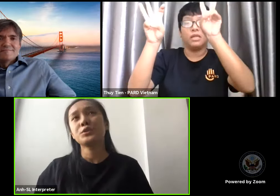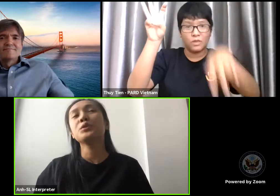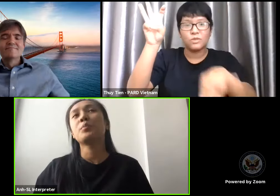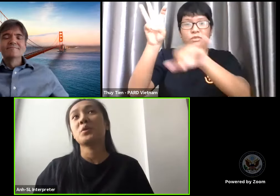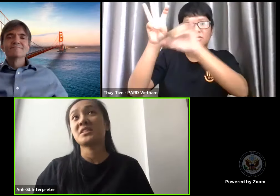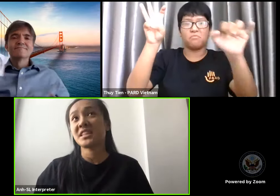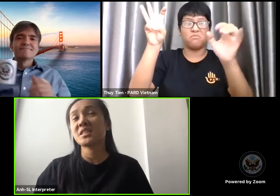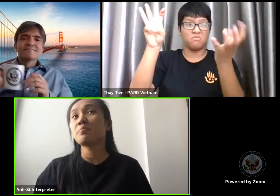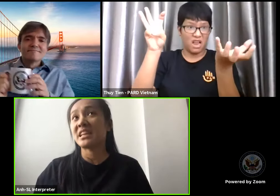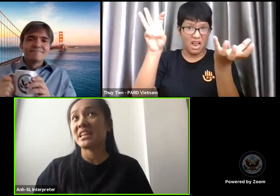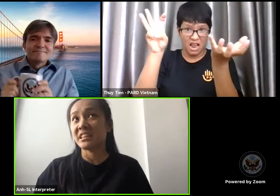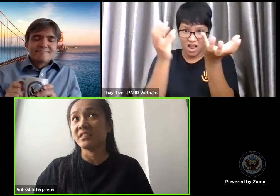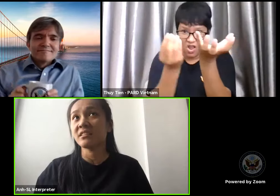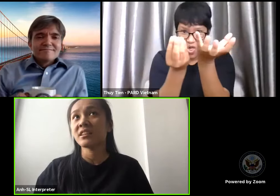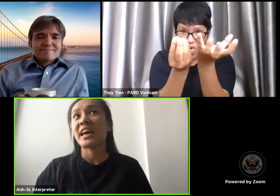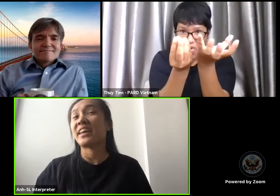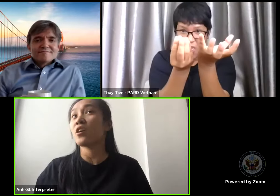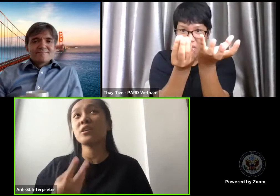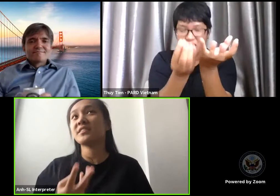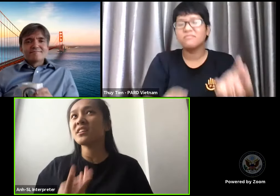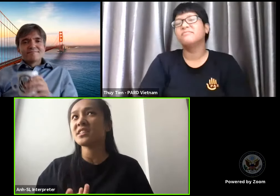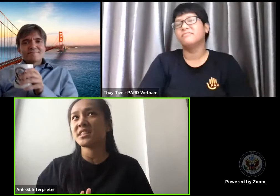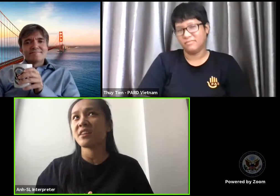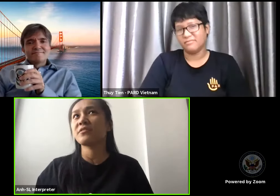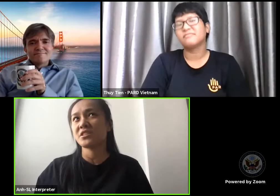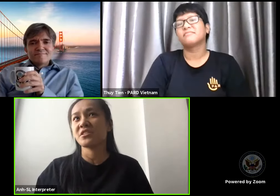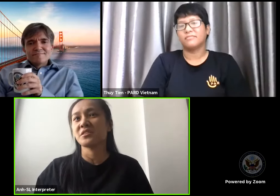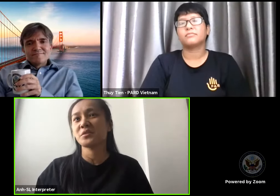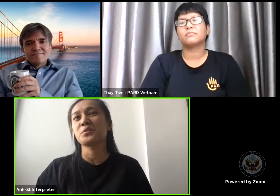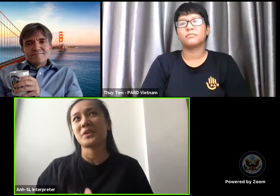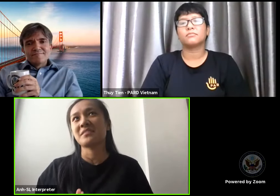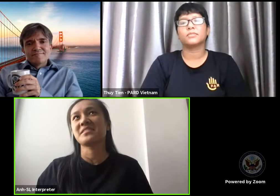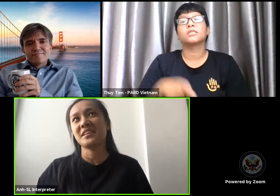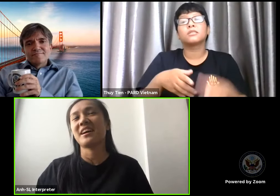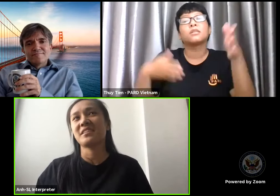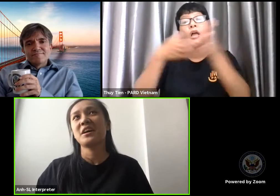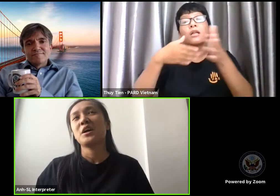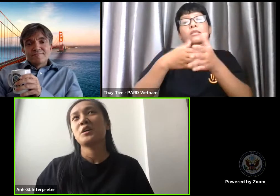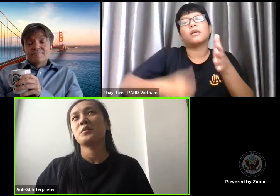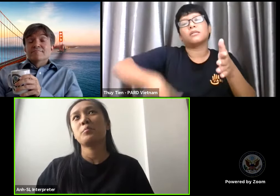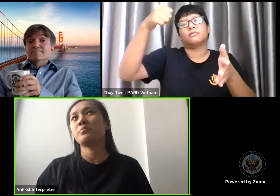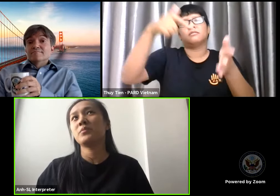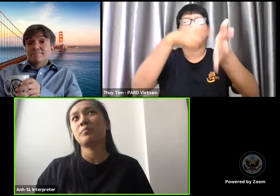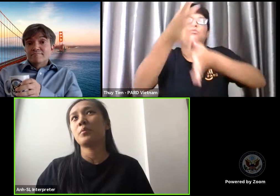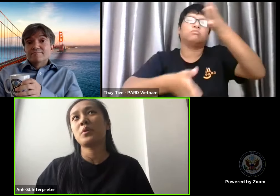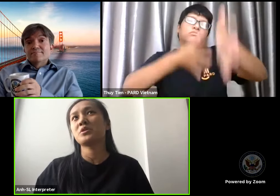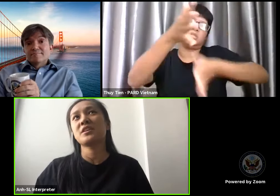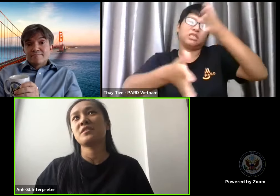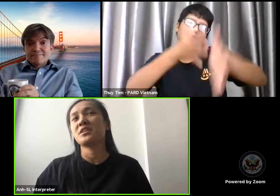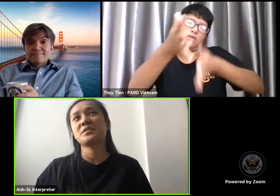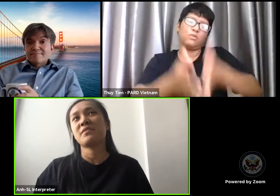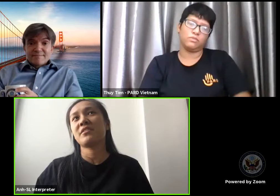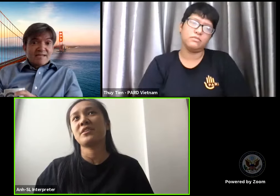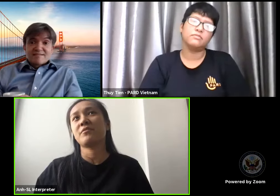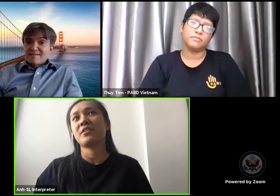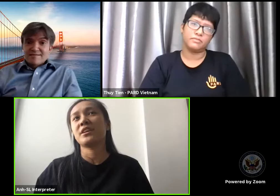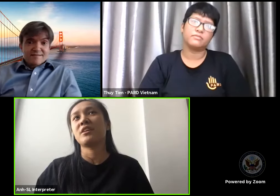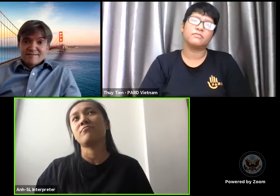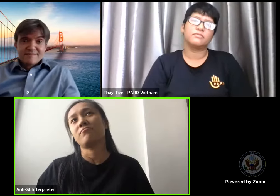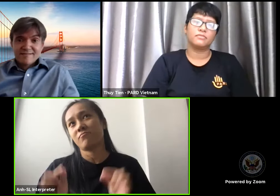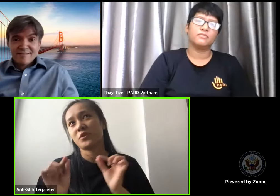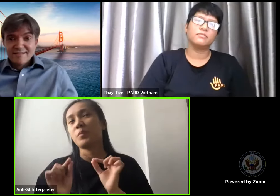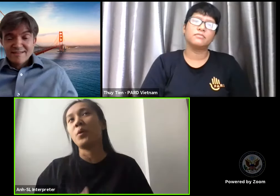2.6 million. And only 30 deaf teachers, so you can see that -- the proportion is very, very small.